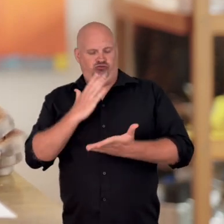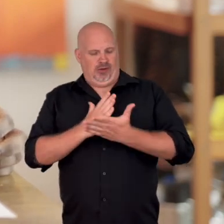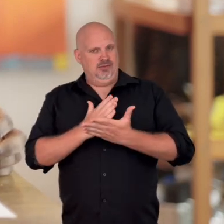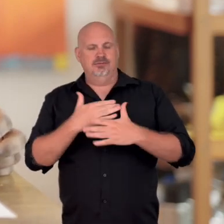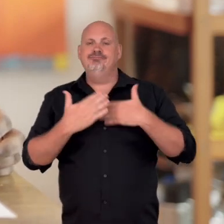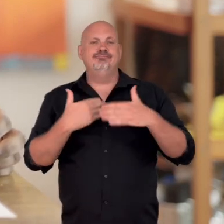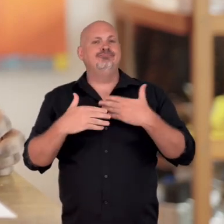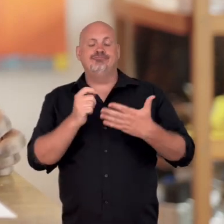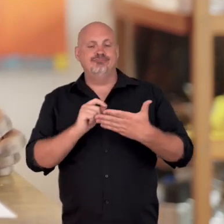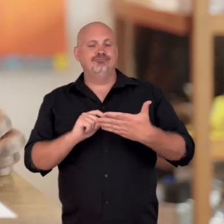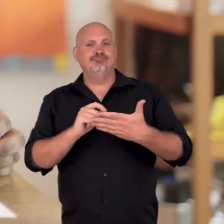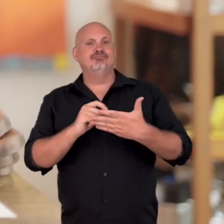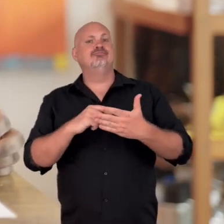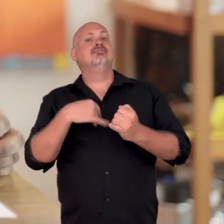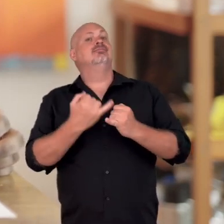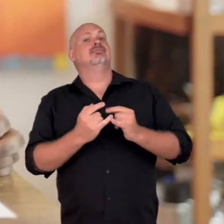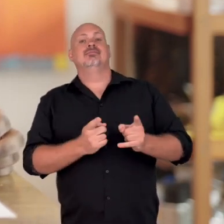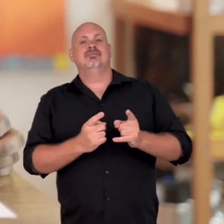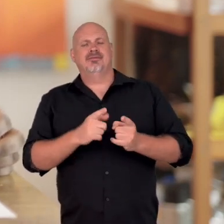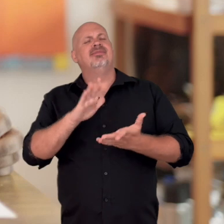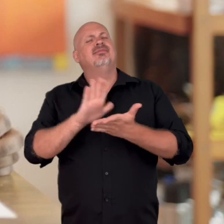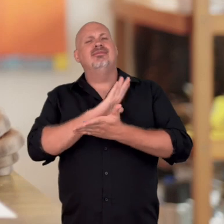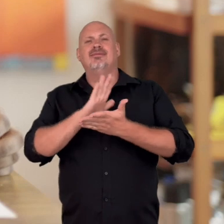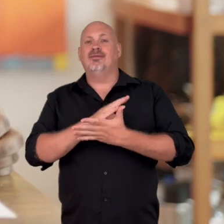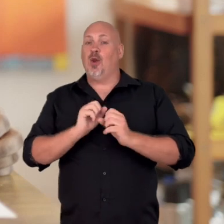get excited are you gonna make the first sketch with the Little Flower